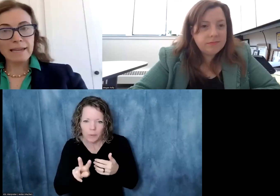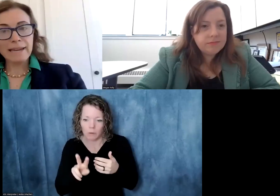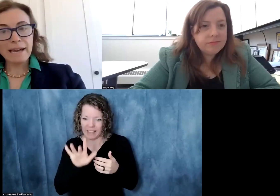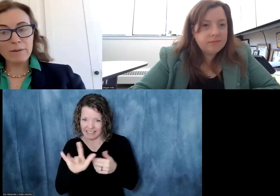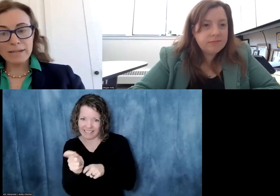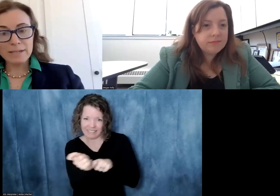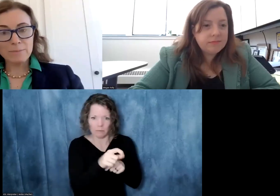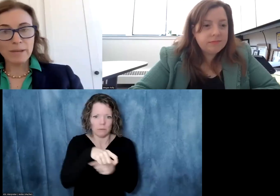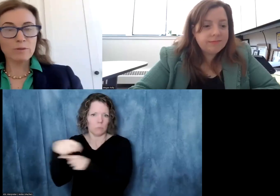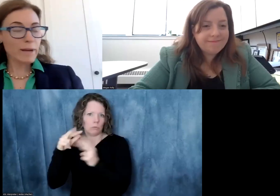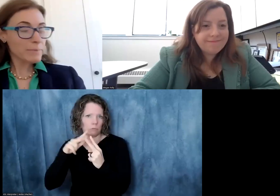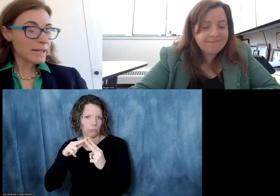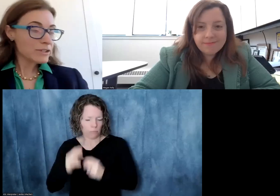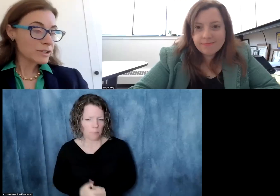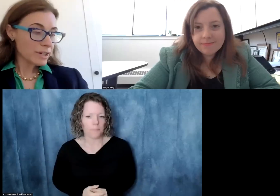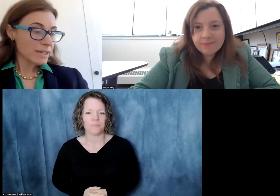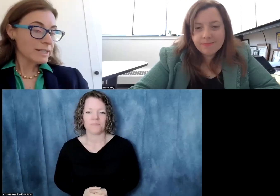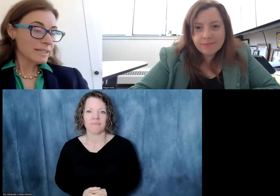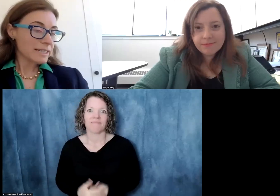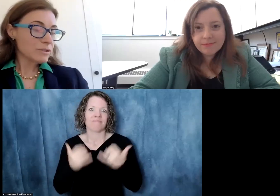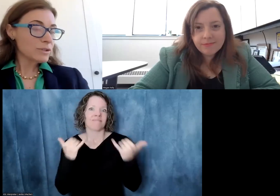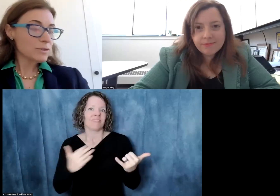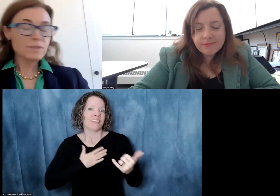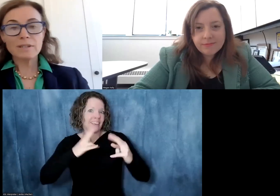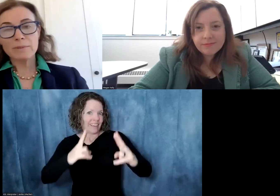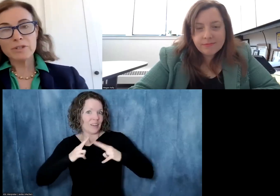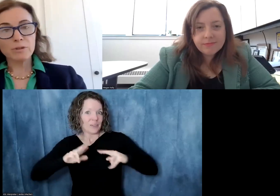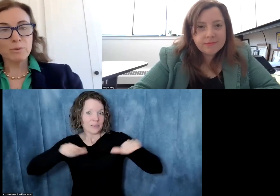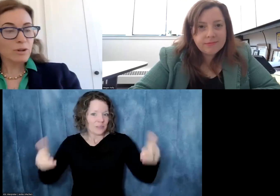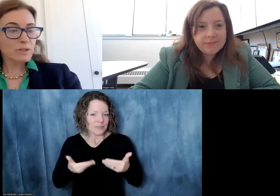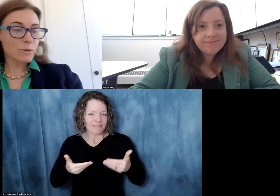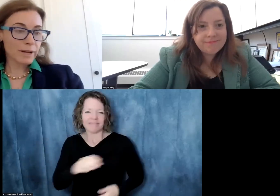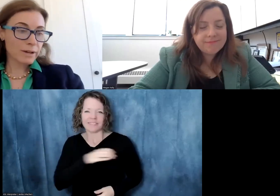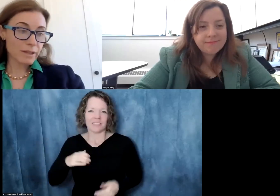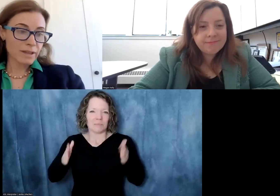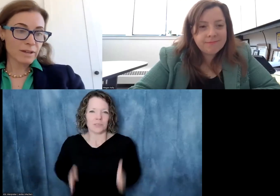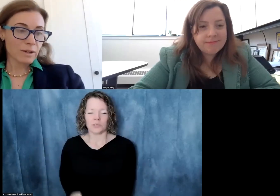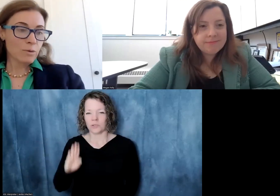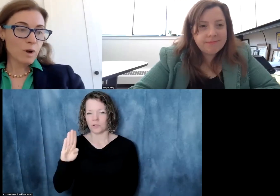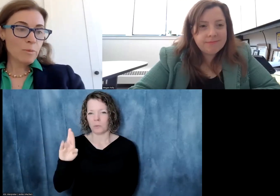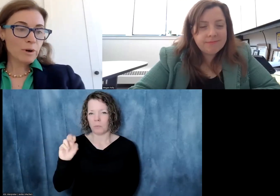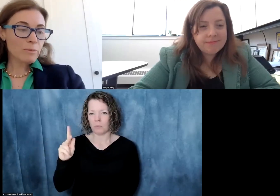And now it is my great pleasure to introduce Commissioner Brooke Doyle who will open our